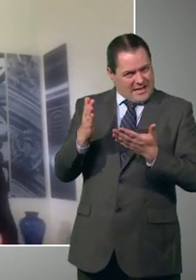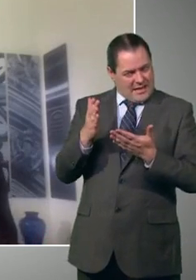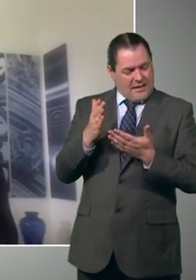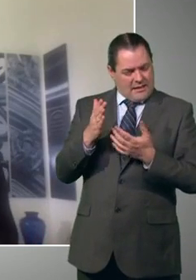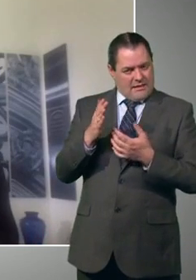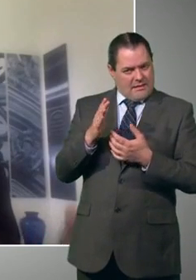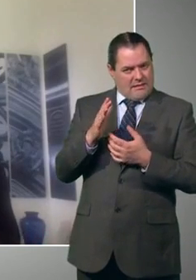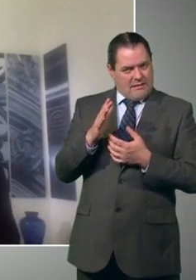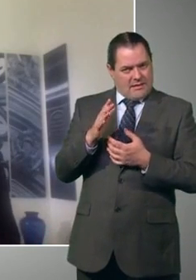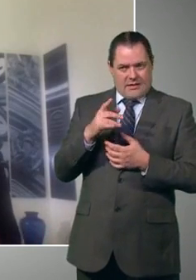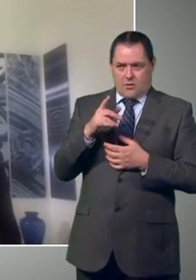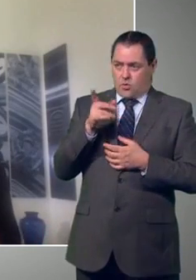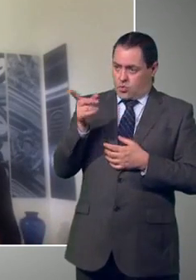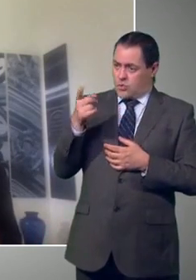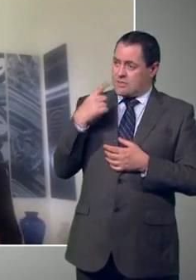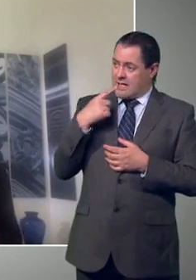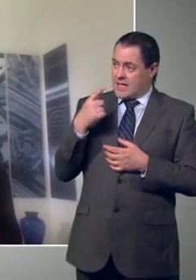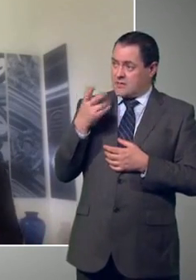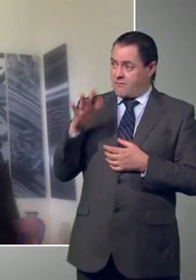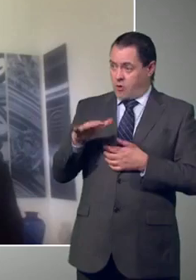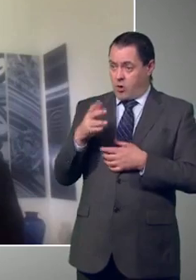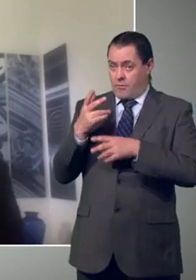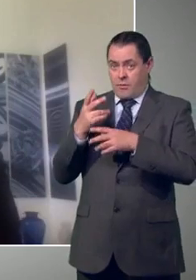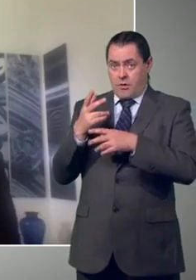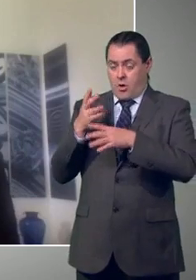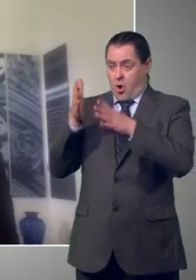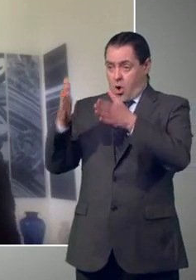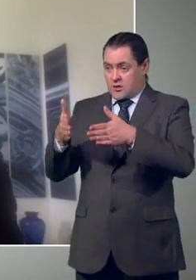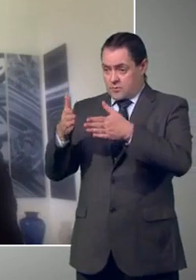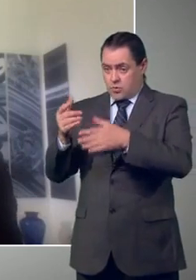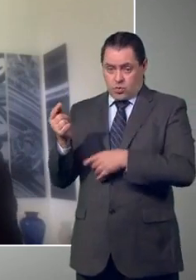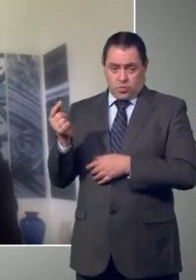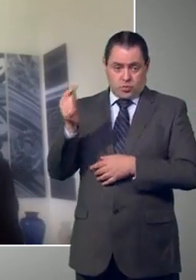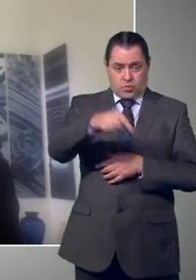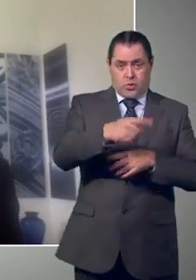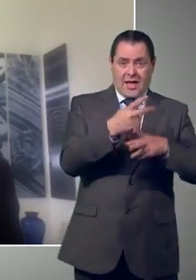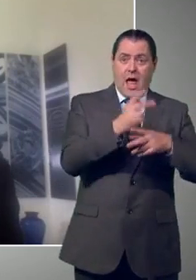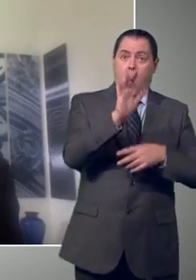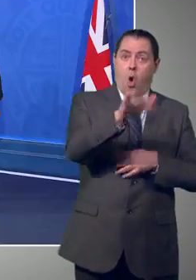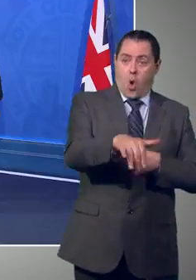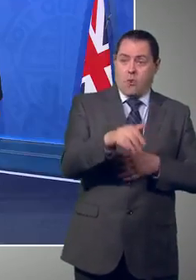hospital to care home would be tested or is Dominic Cummings